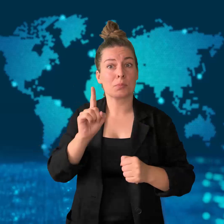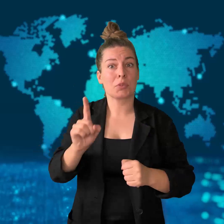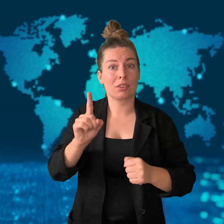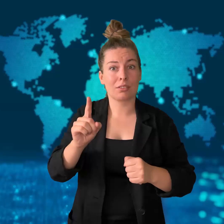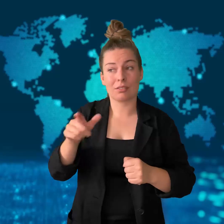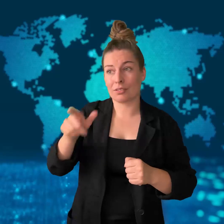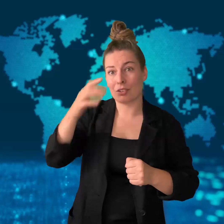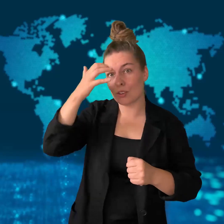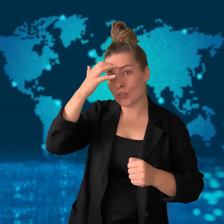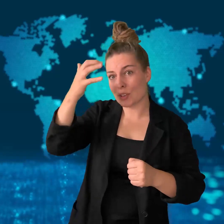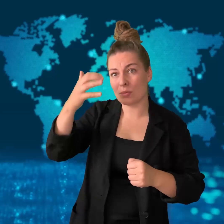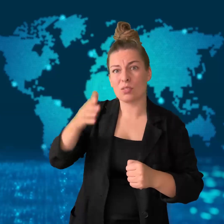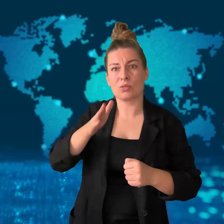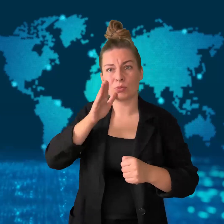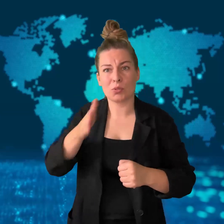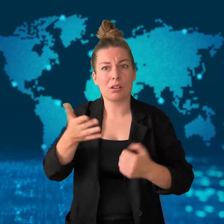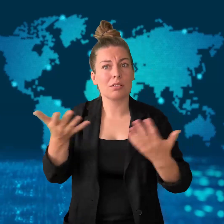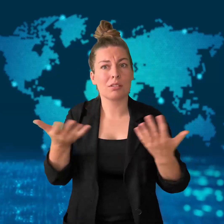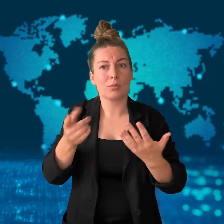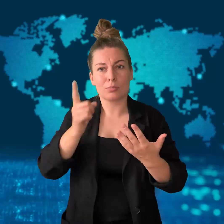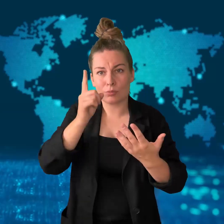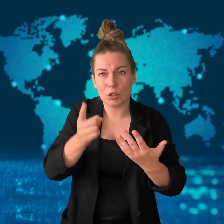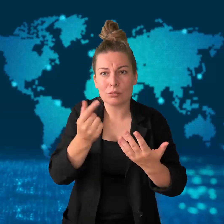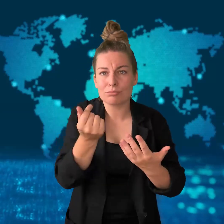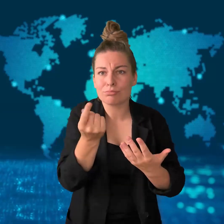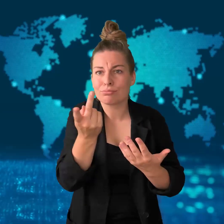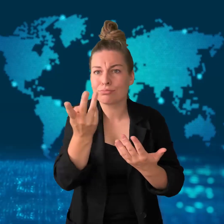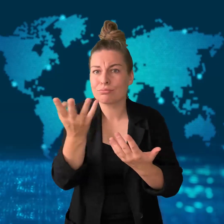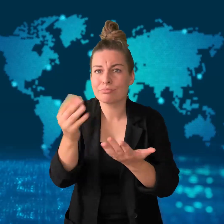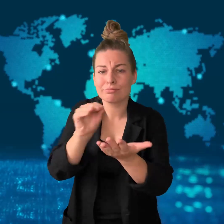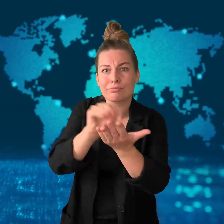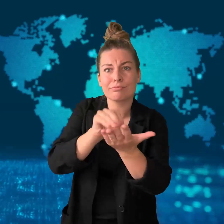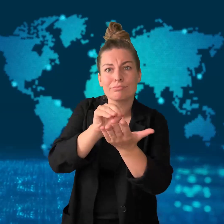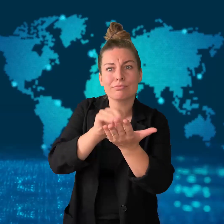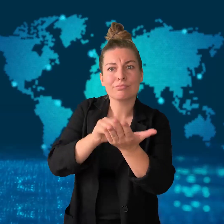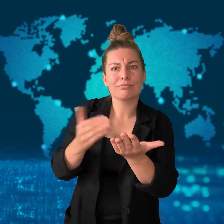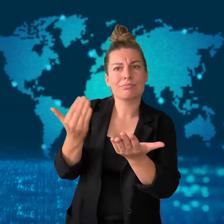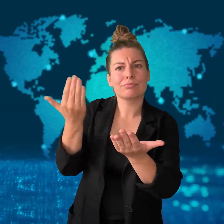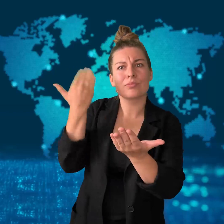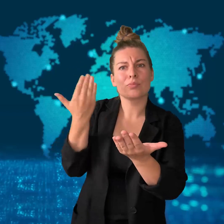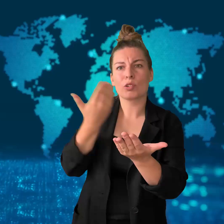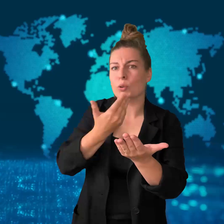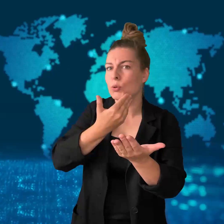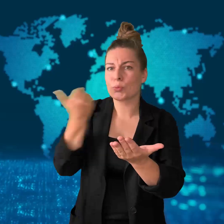That process will not begin until 2026.